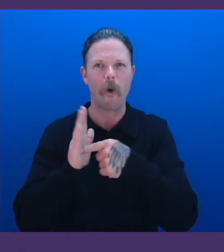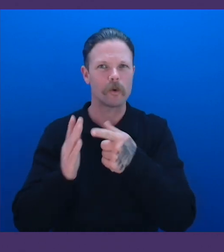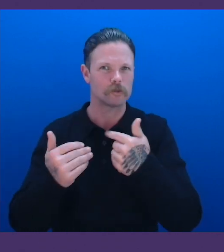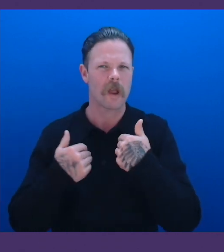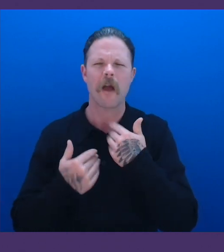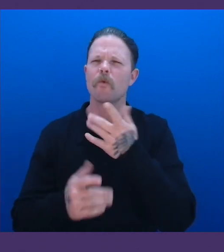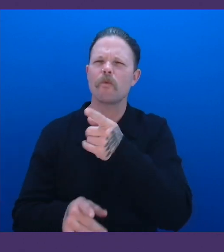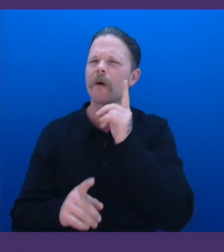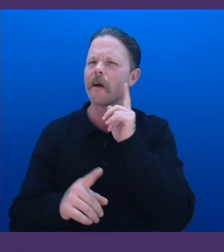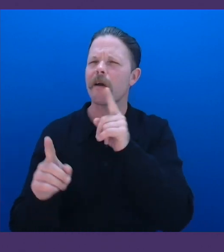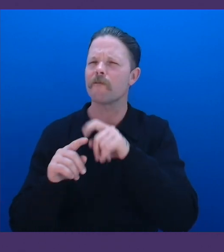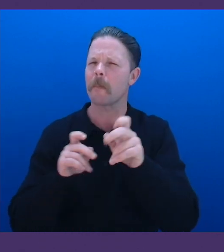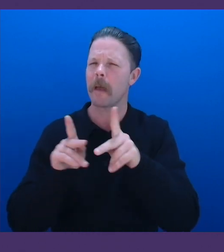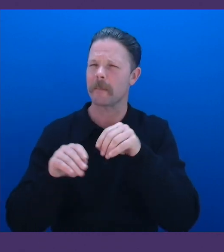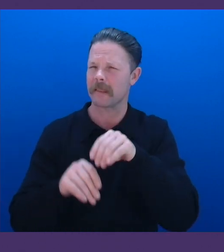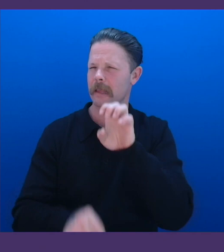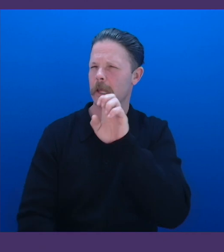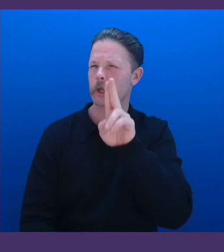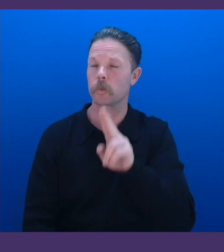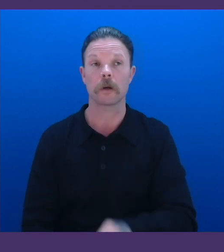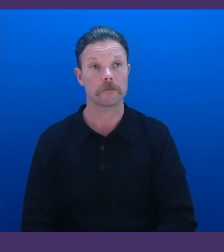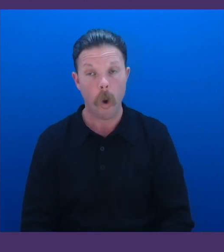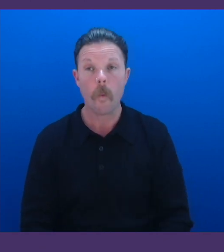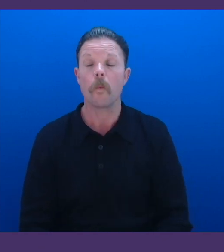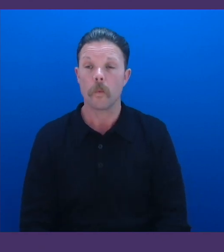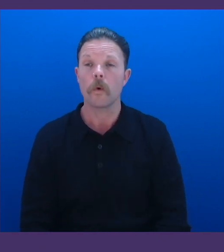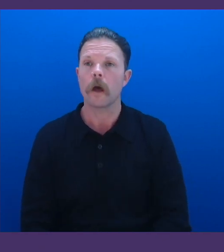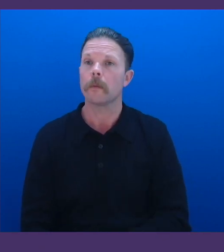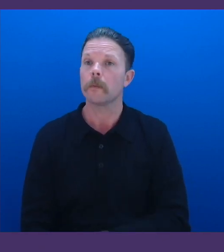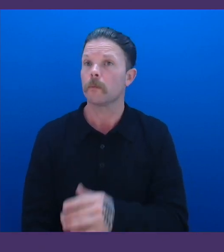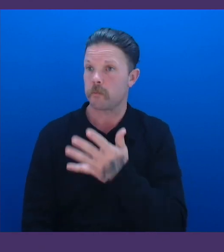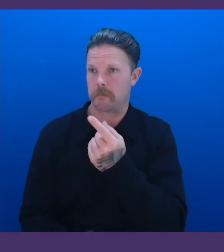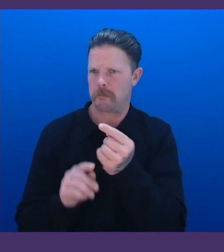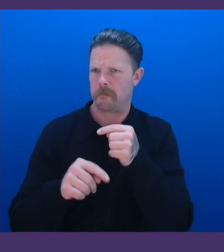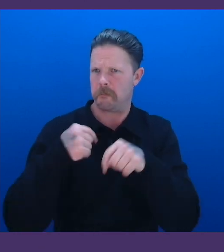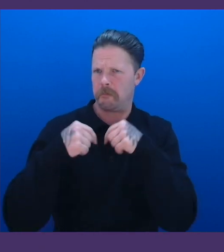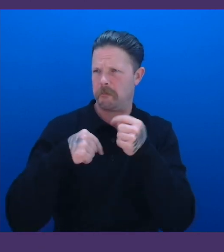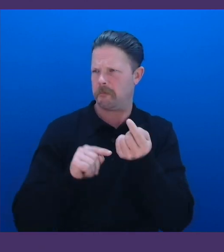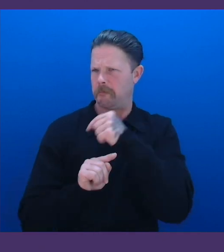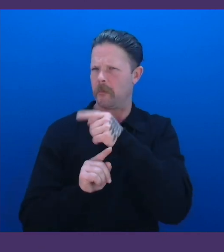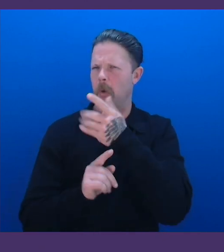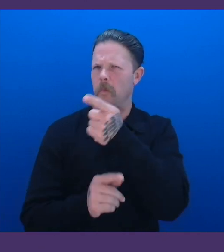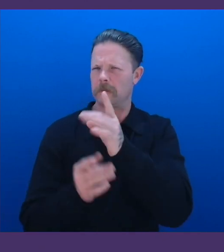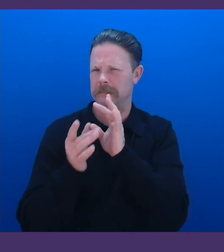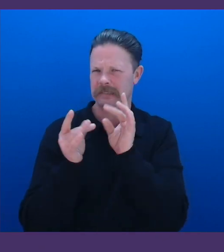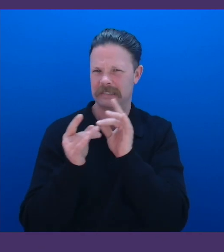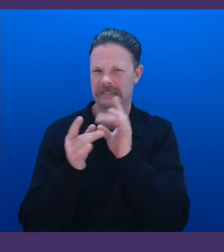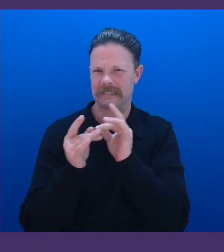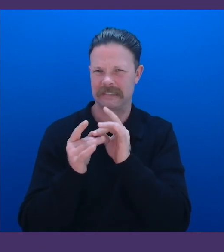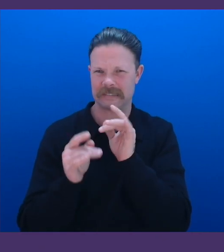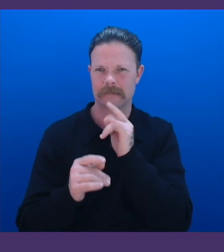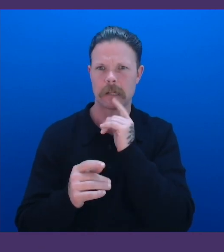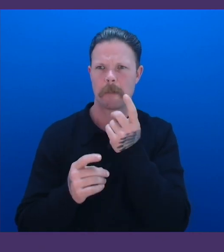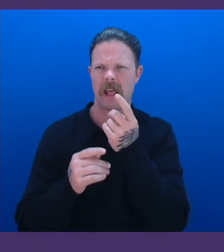Susanna Laurin: So, if I may go back to what you just said before, that it's kind of restricted in scope, that is absolutely true.